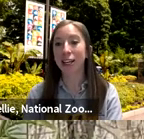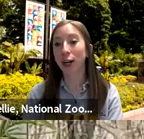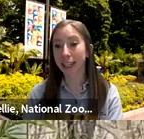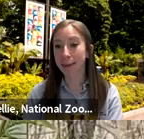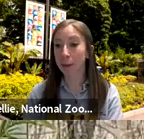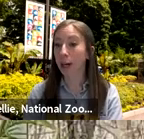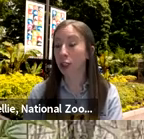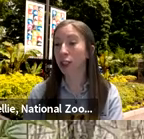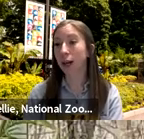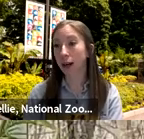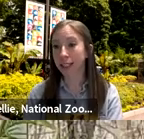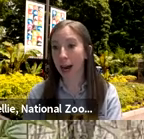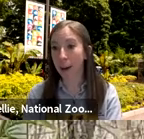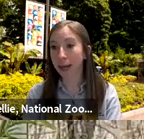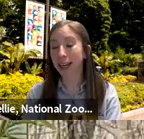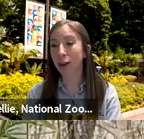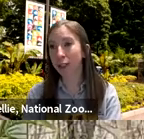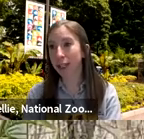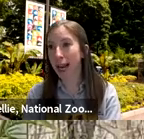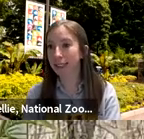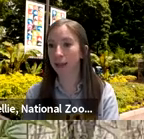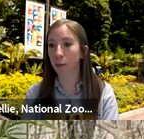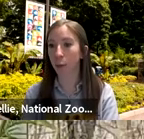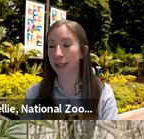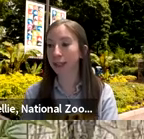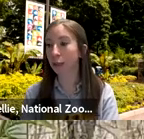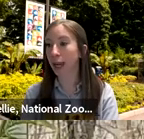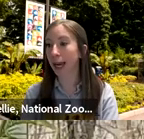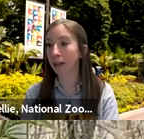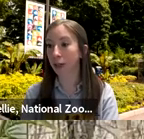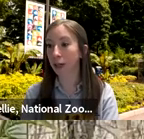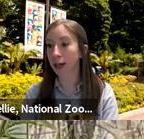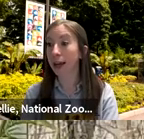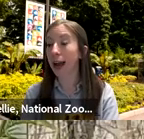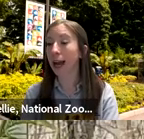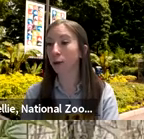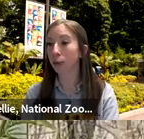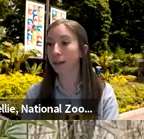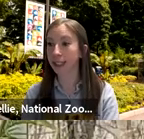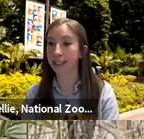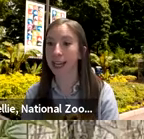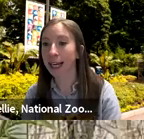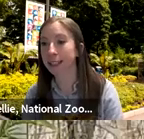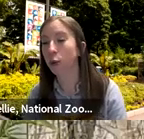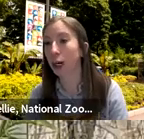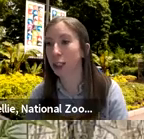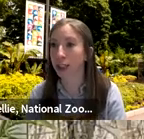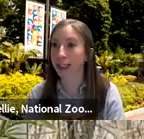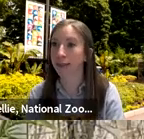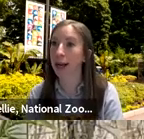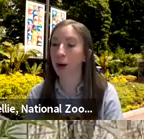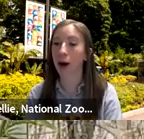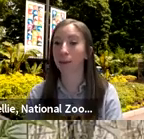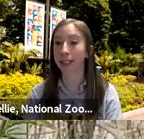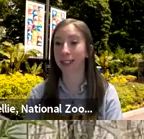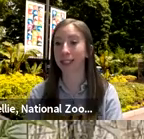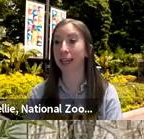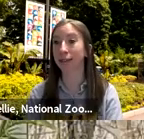Try to keep your questions on topic and only ask them once. You can look at your previously asked